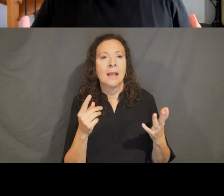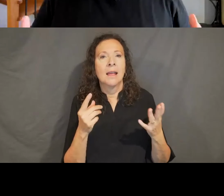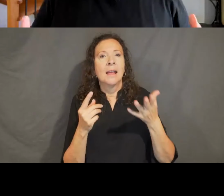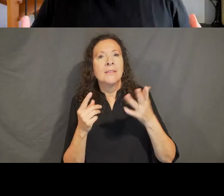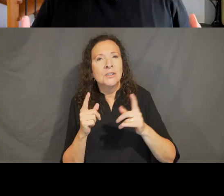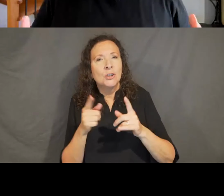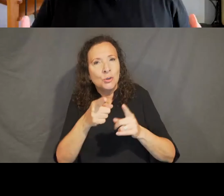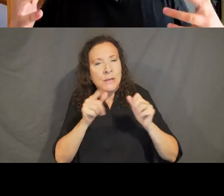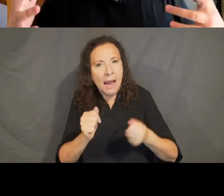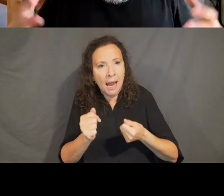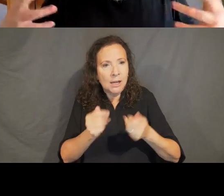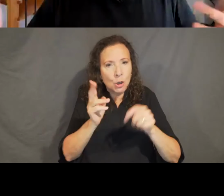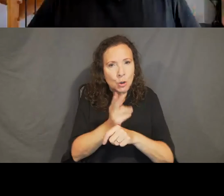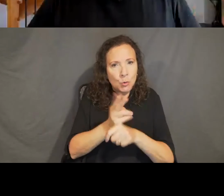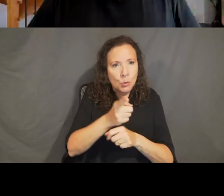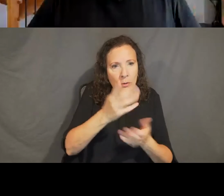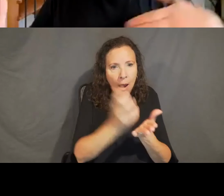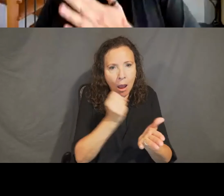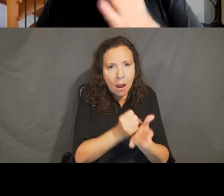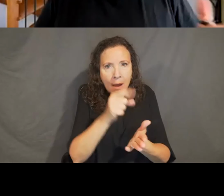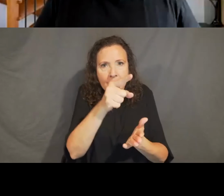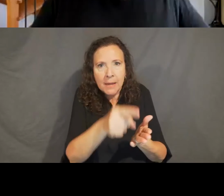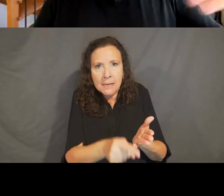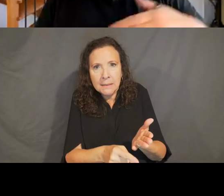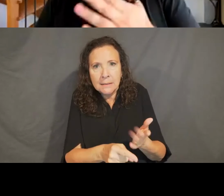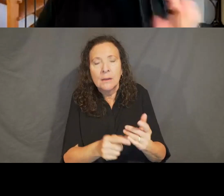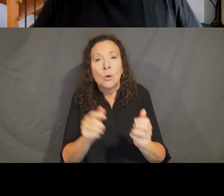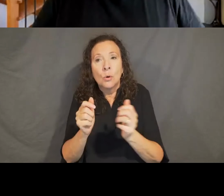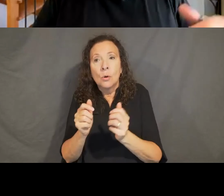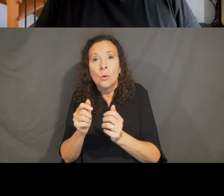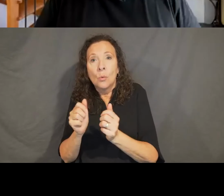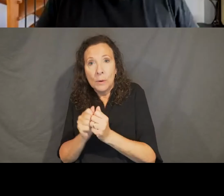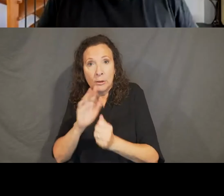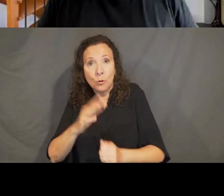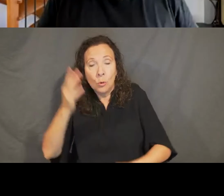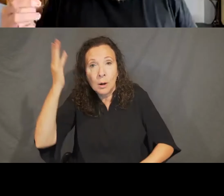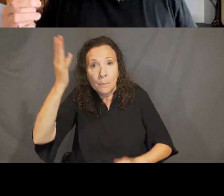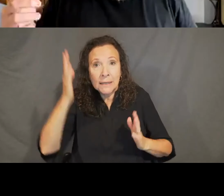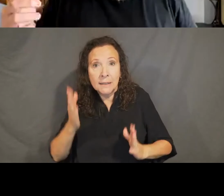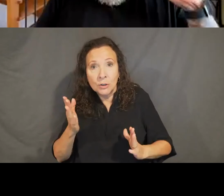So when you present, you are avoiding all of the potential hurdles or pitfalls you might